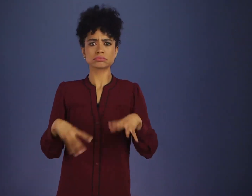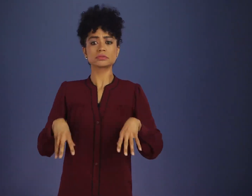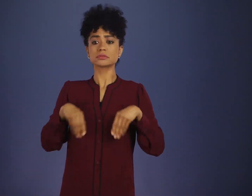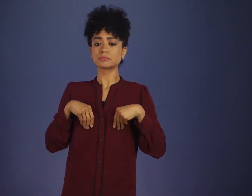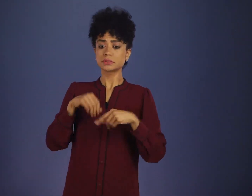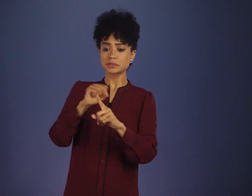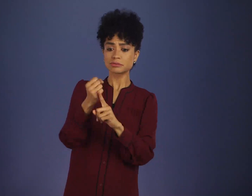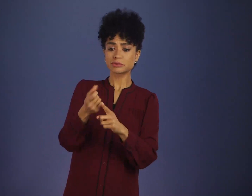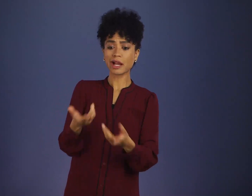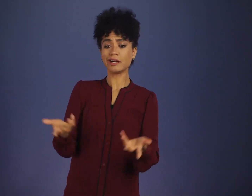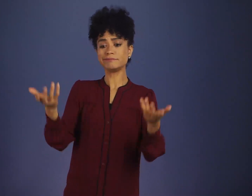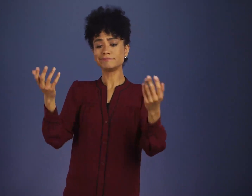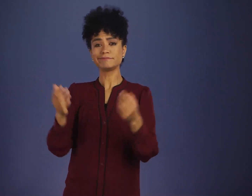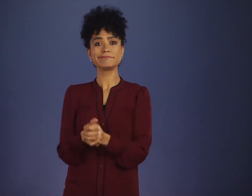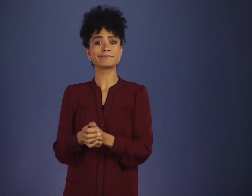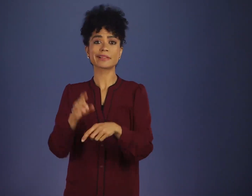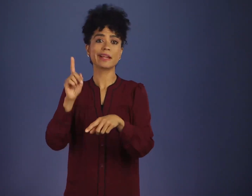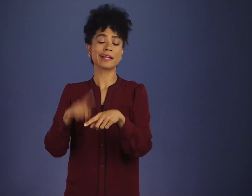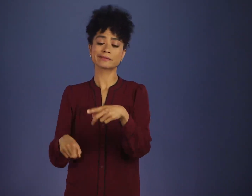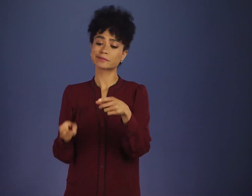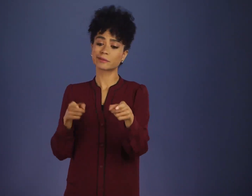to accept conditions I cannot change?